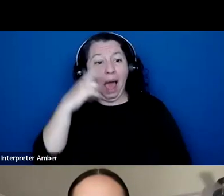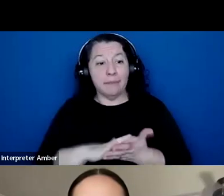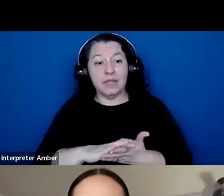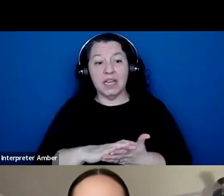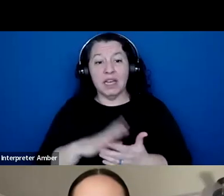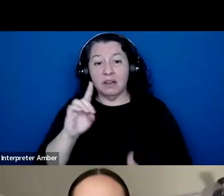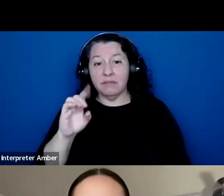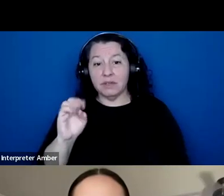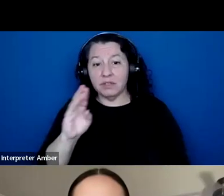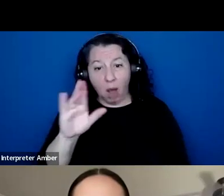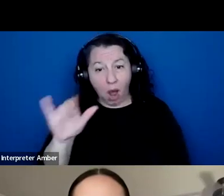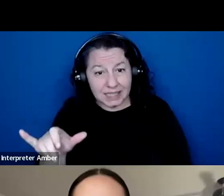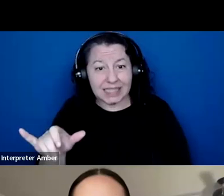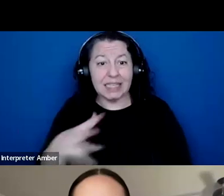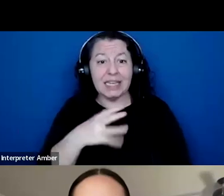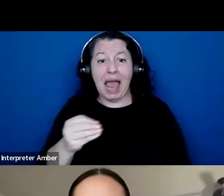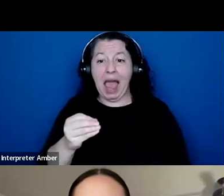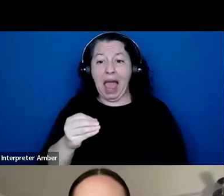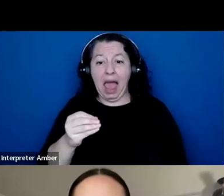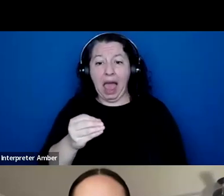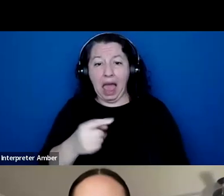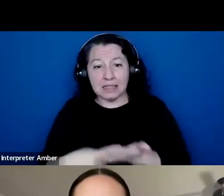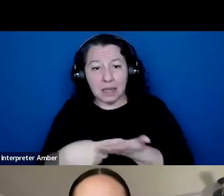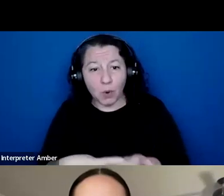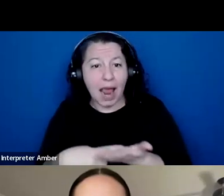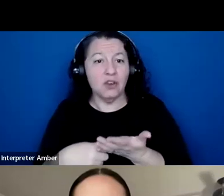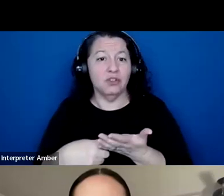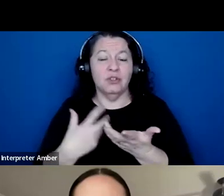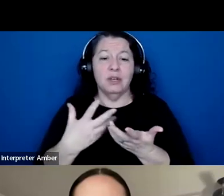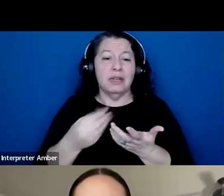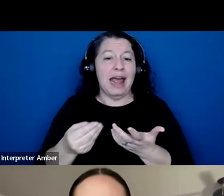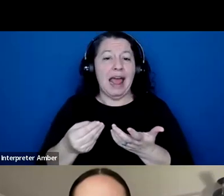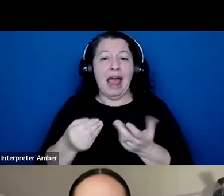and deliberation and conversation and negotiation